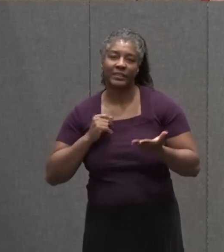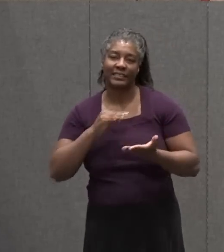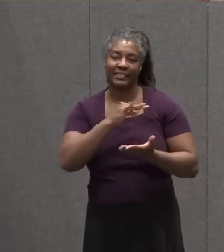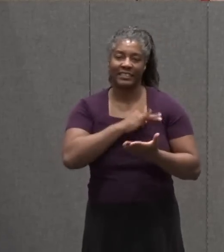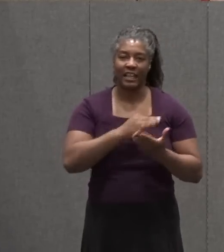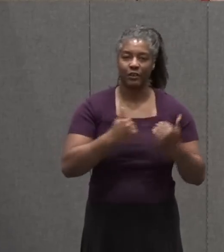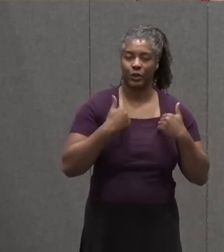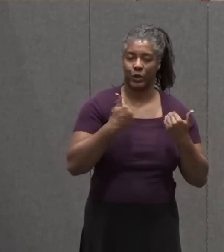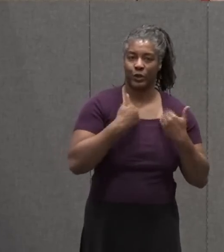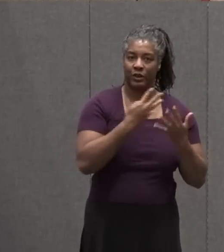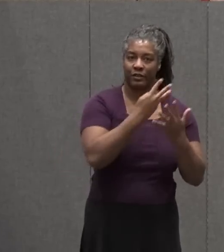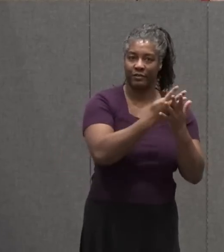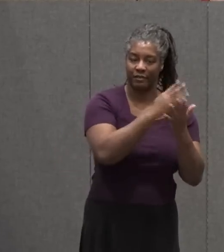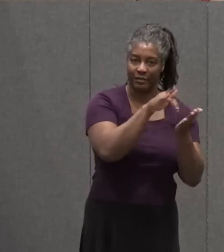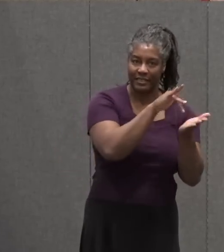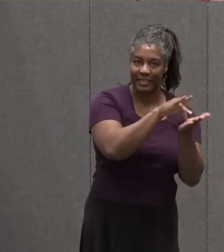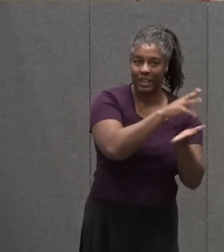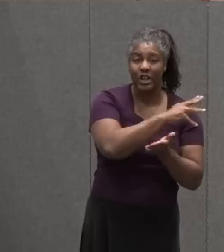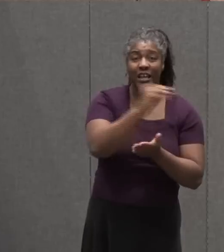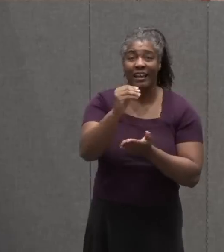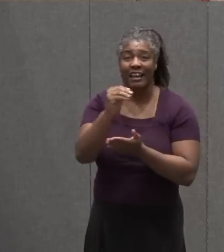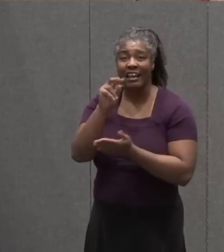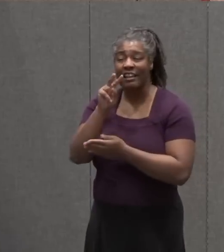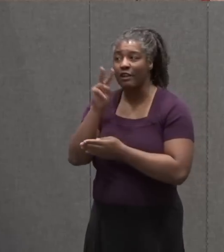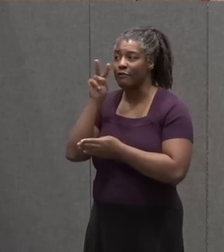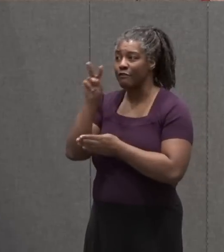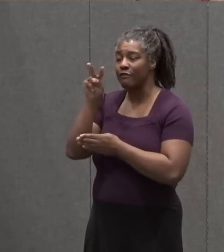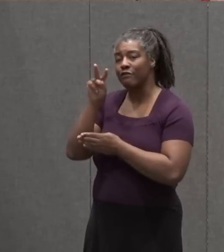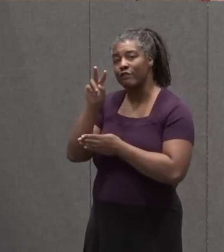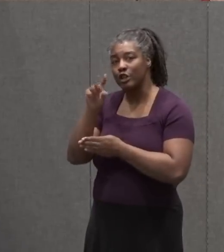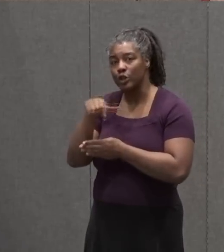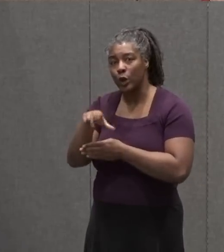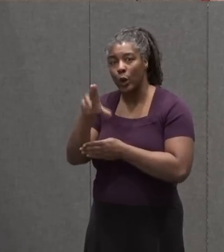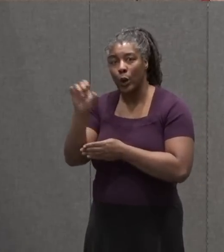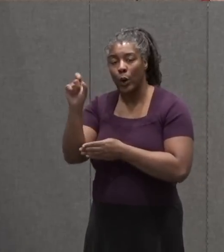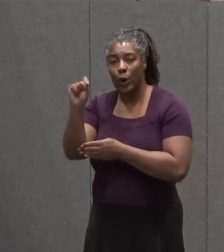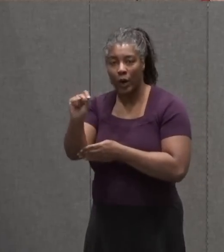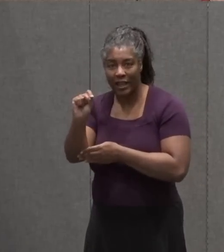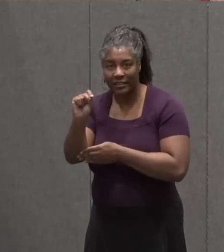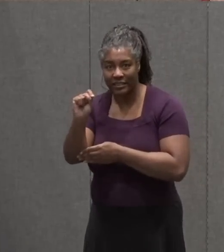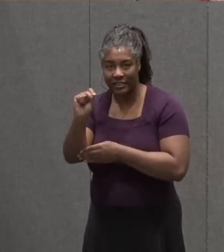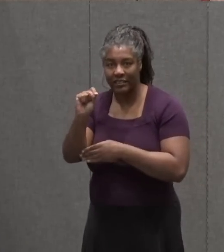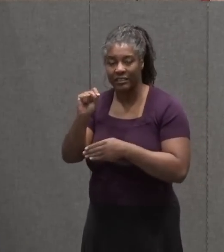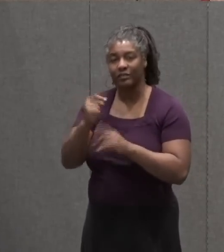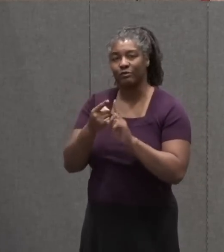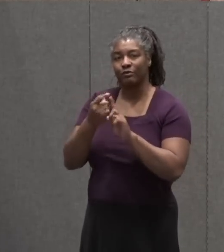and Vision Quest Continuation School from principal Megan Miller.